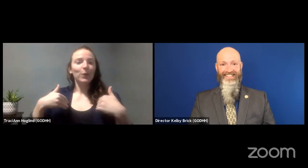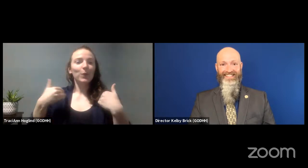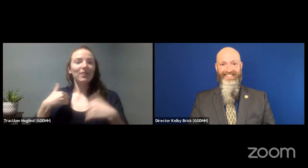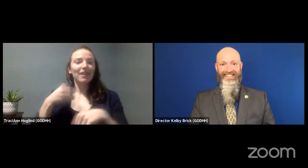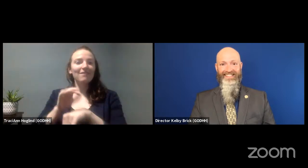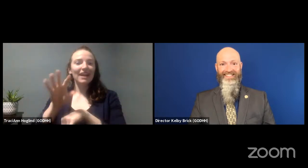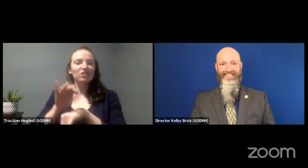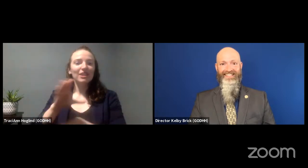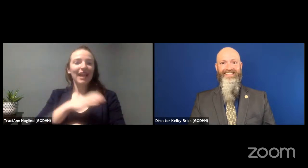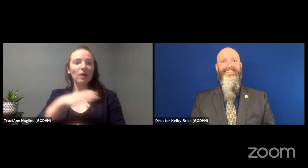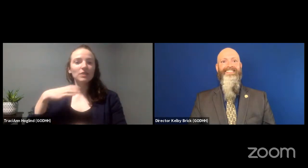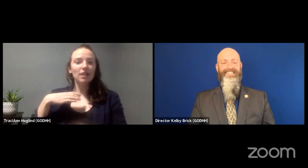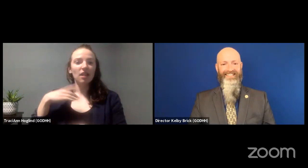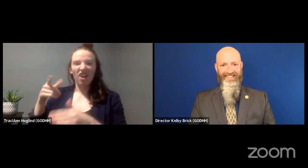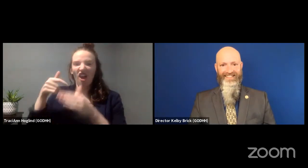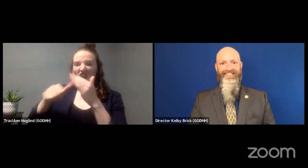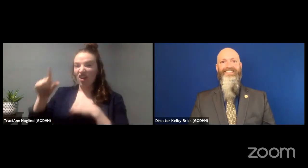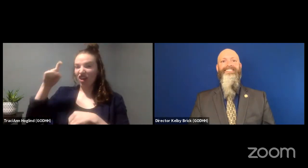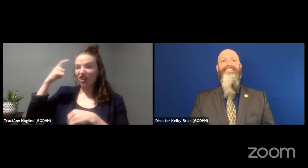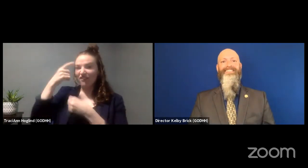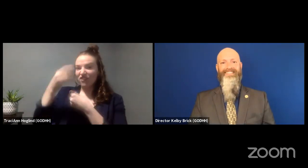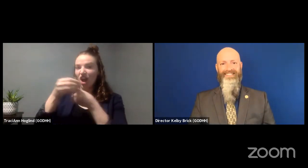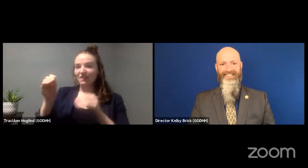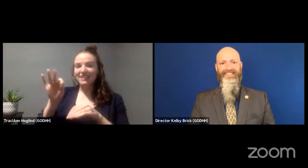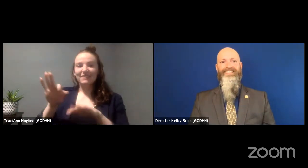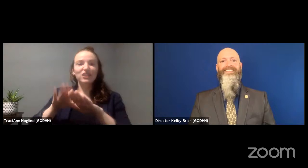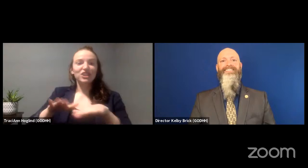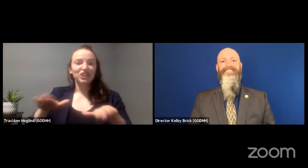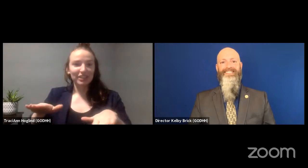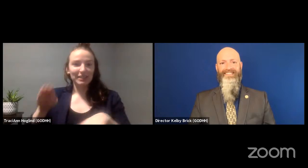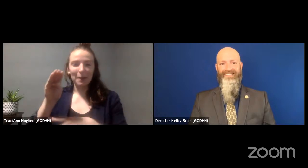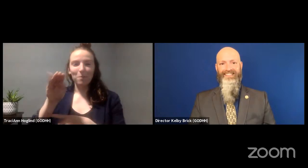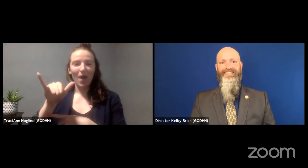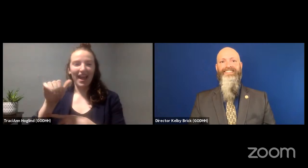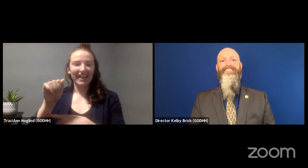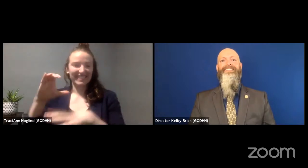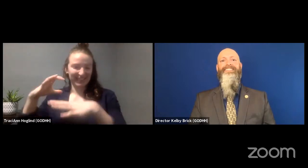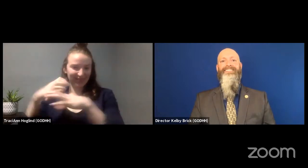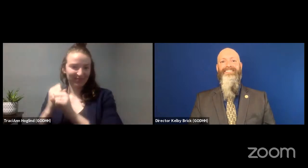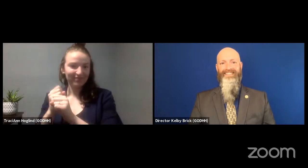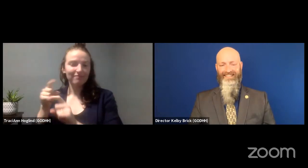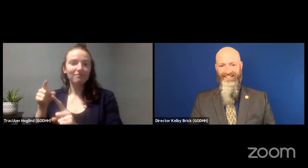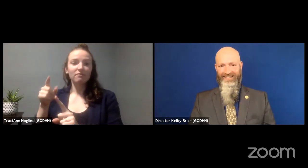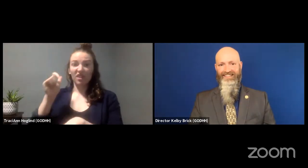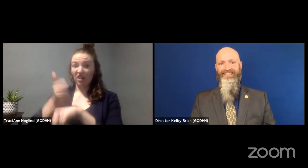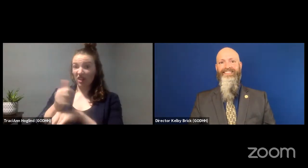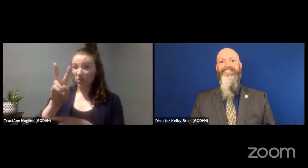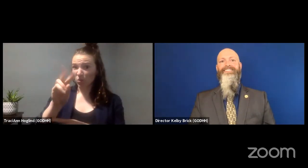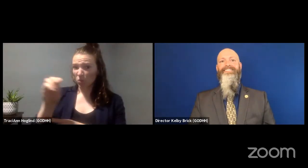participated in the Maryland youth advisory council. Again, that's under the governor's